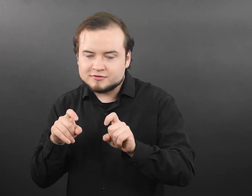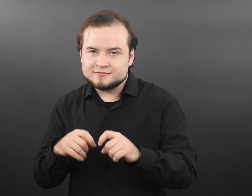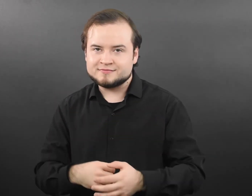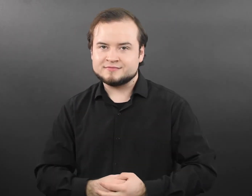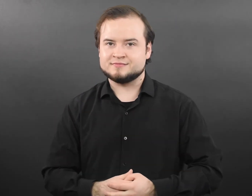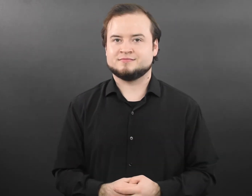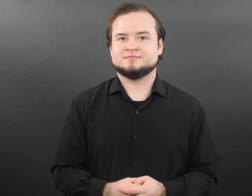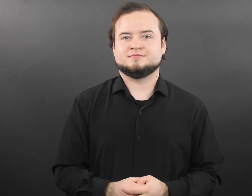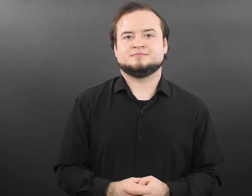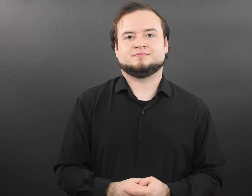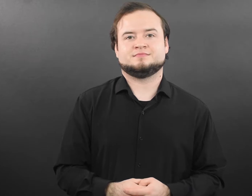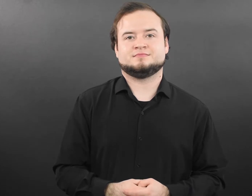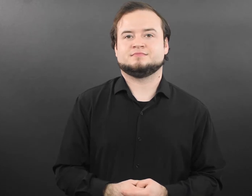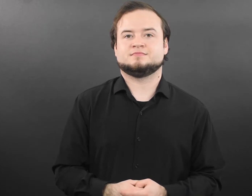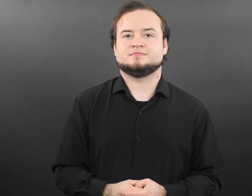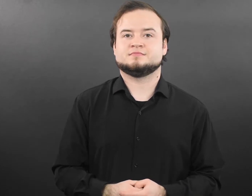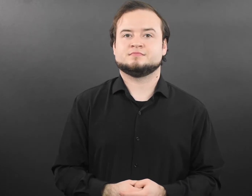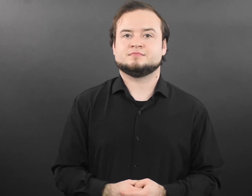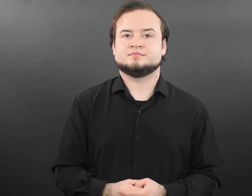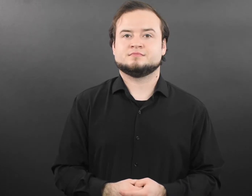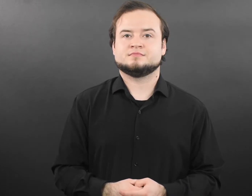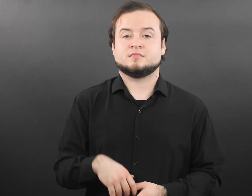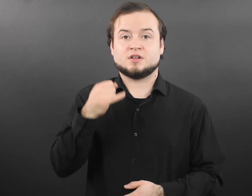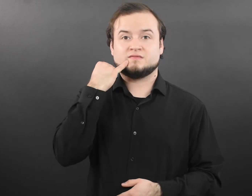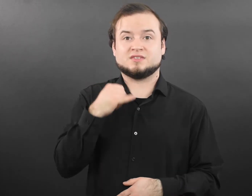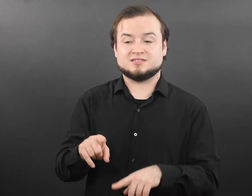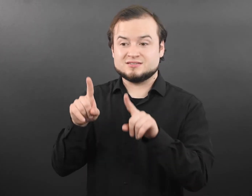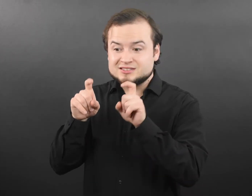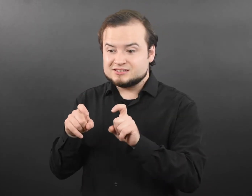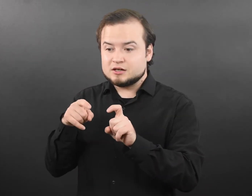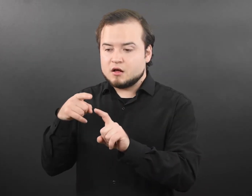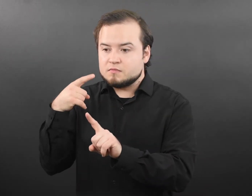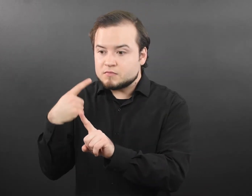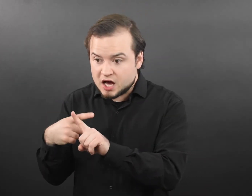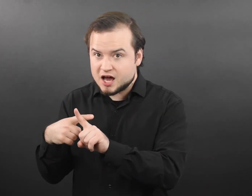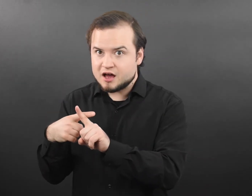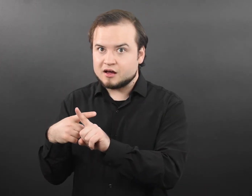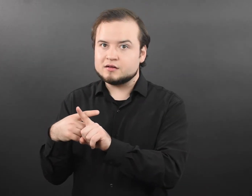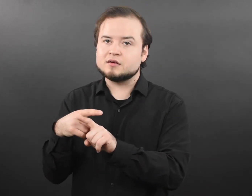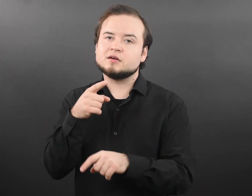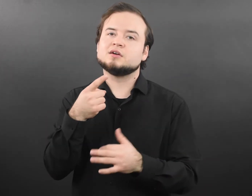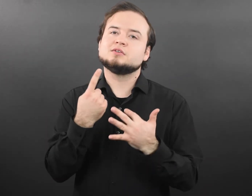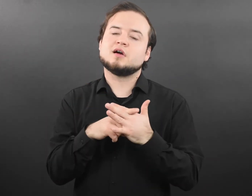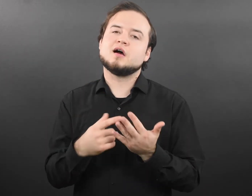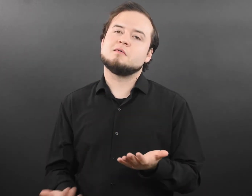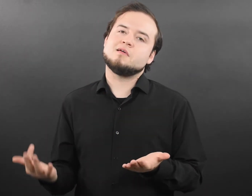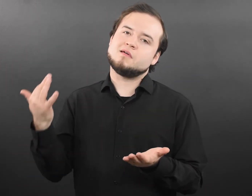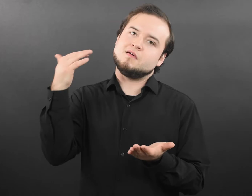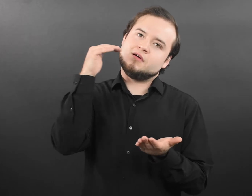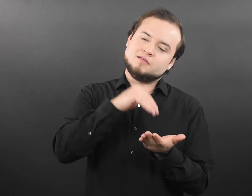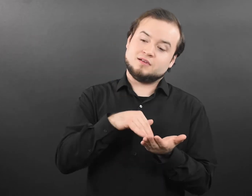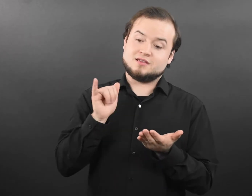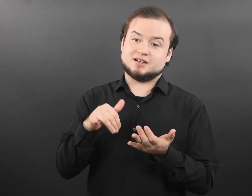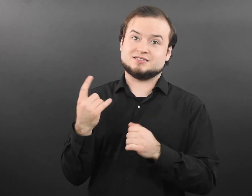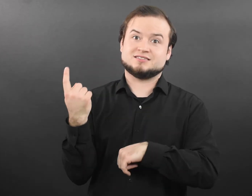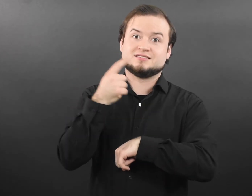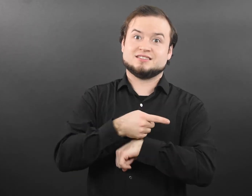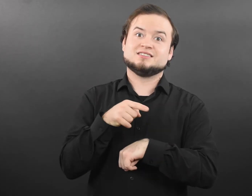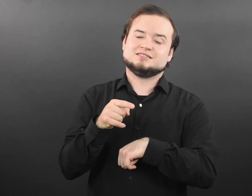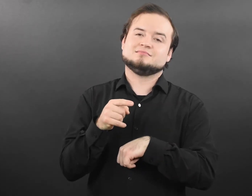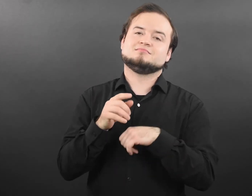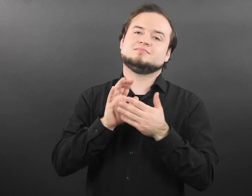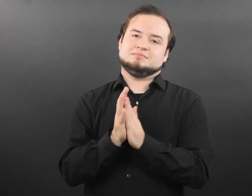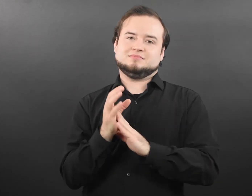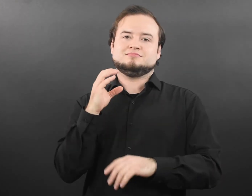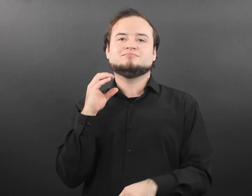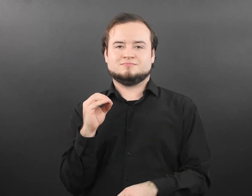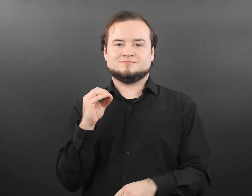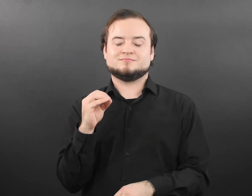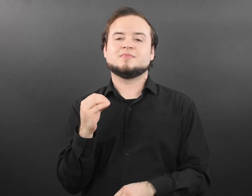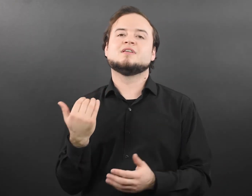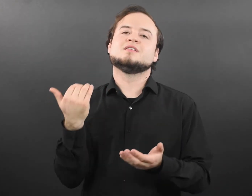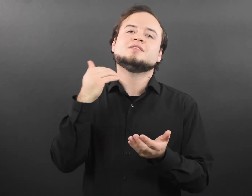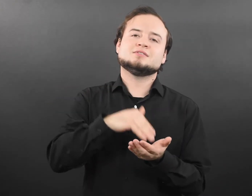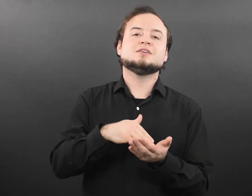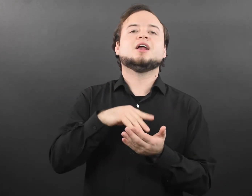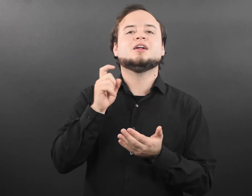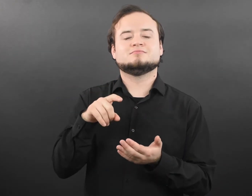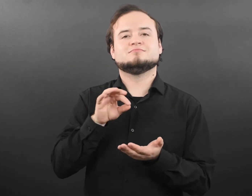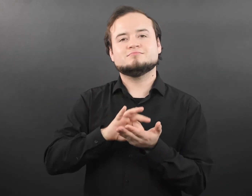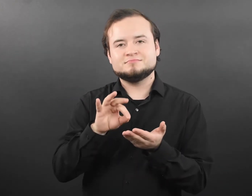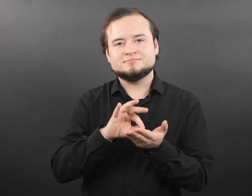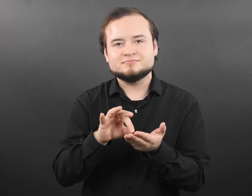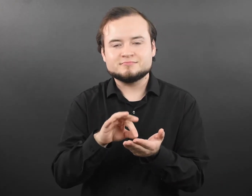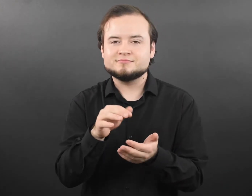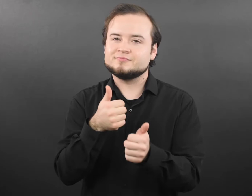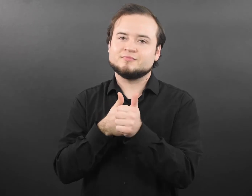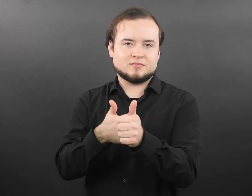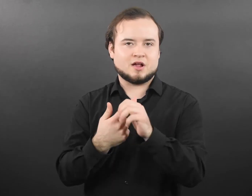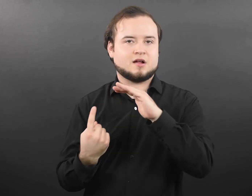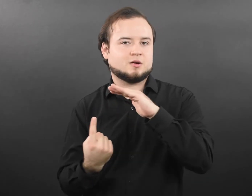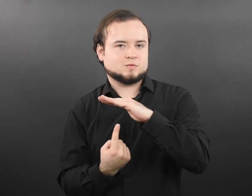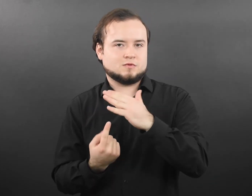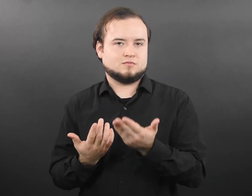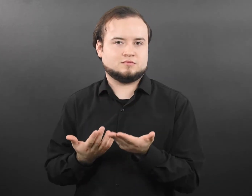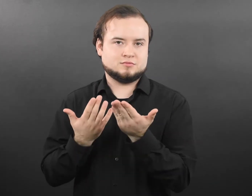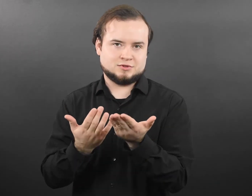• ▪ If you test positive, start counting again from day zero and follow isolation recommendations.